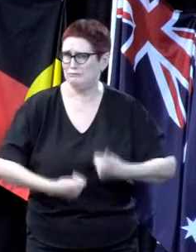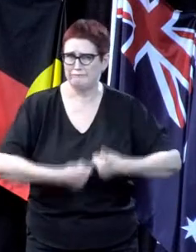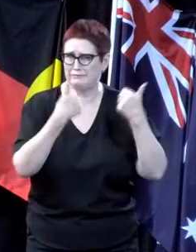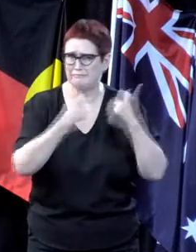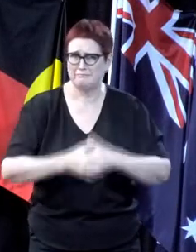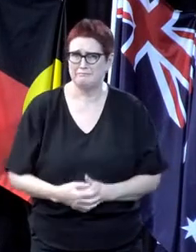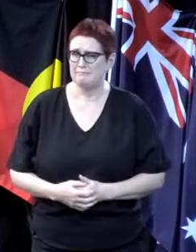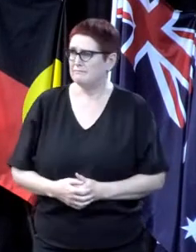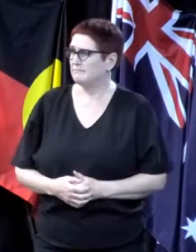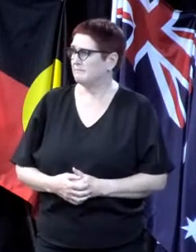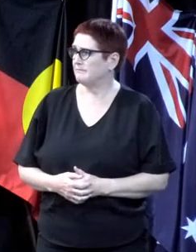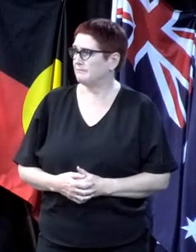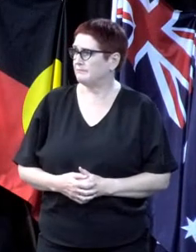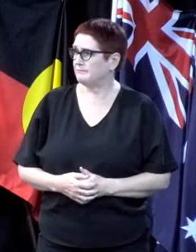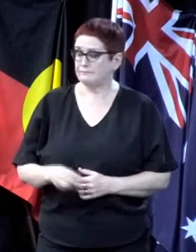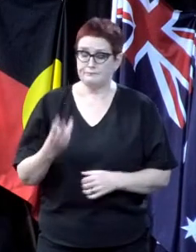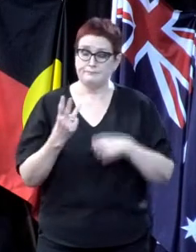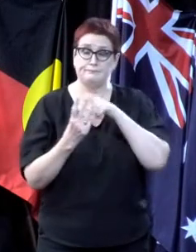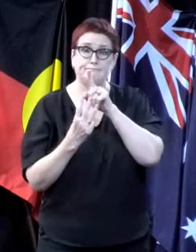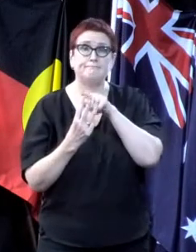I've had the same experiences where I've had students come